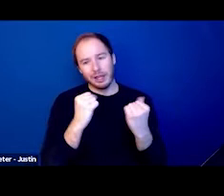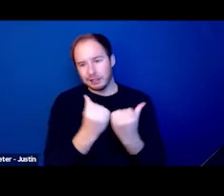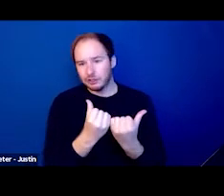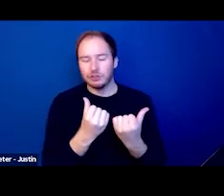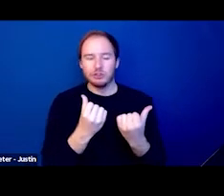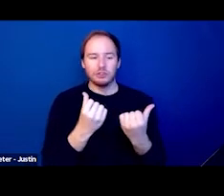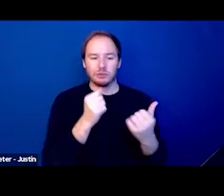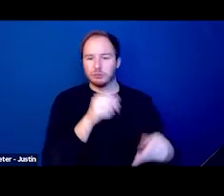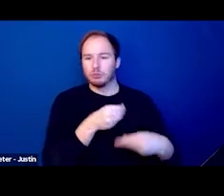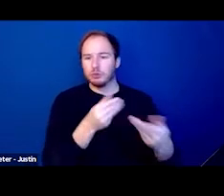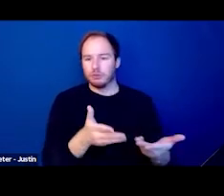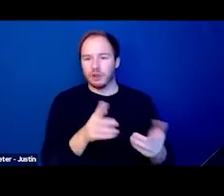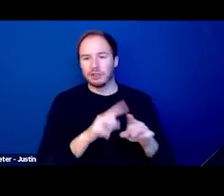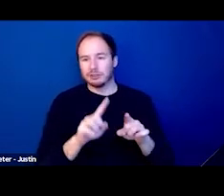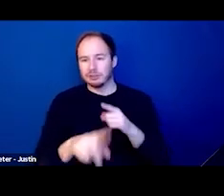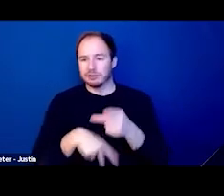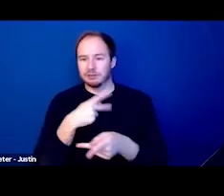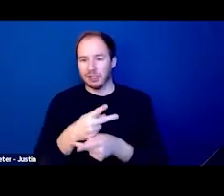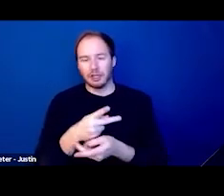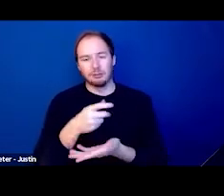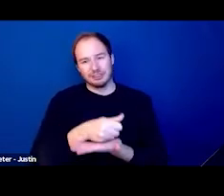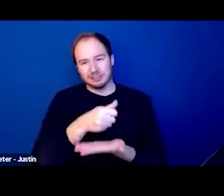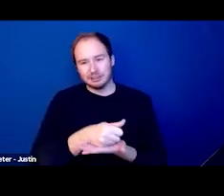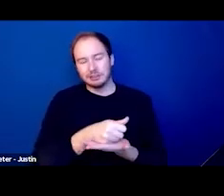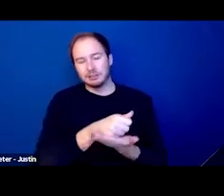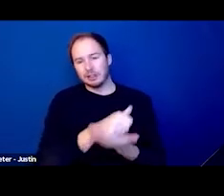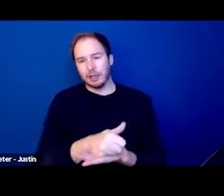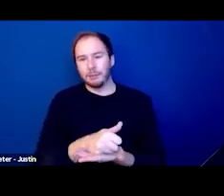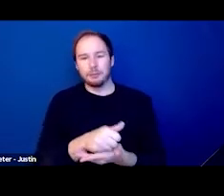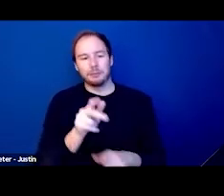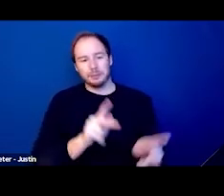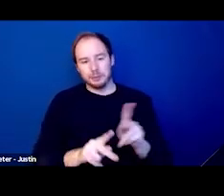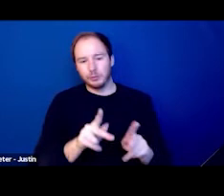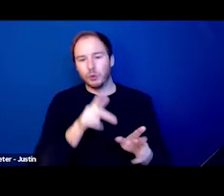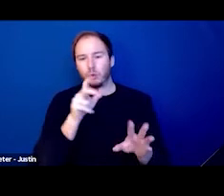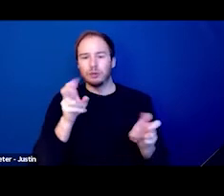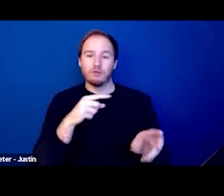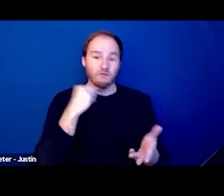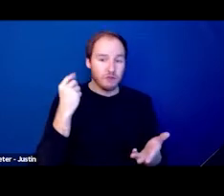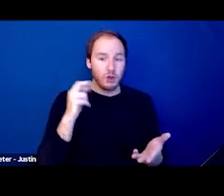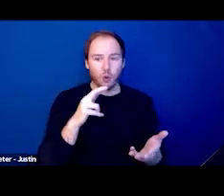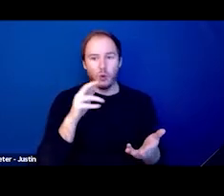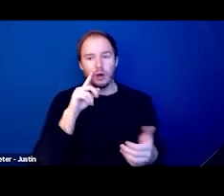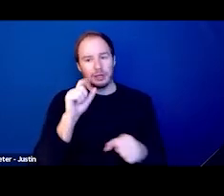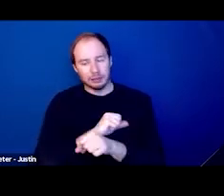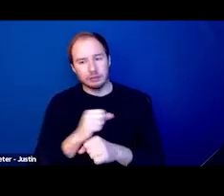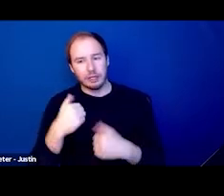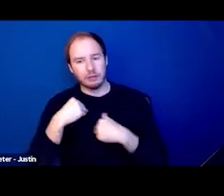that provide a variety of types of assistance to individuals and families who are at risk of or are experiencing homelessness. This can look really different